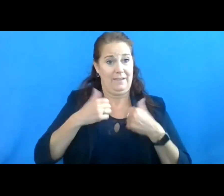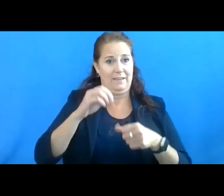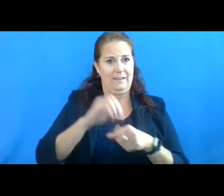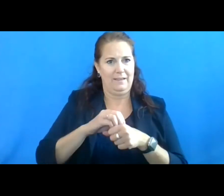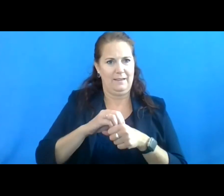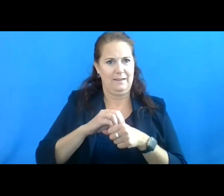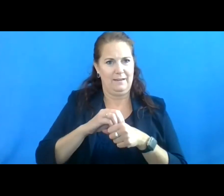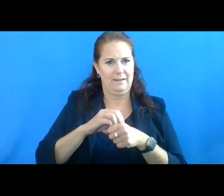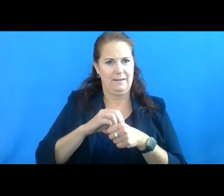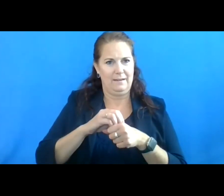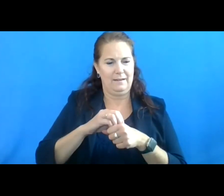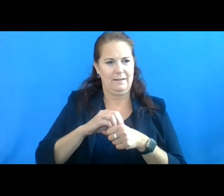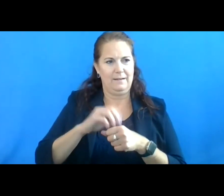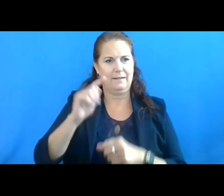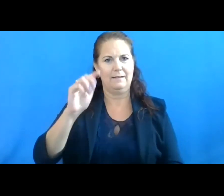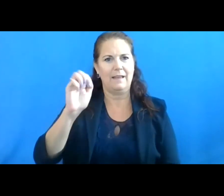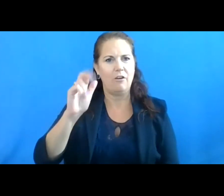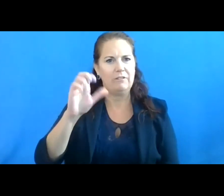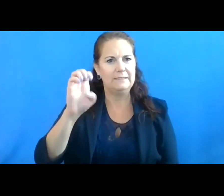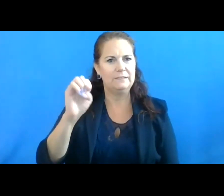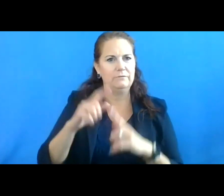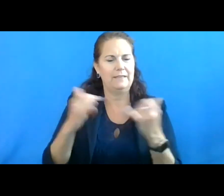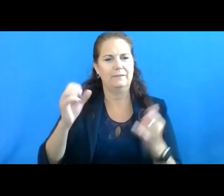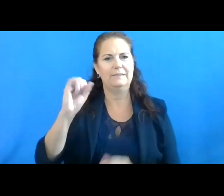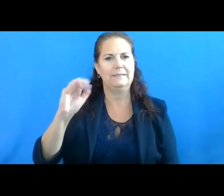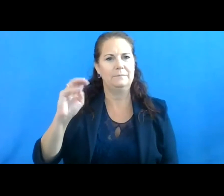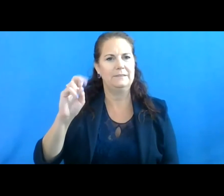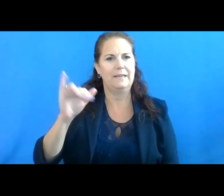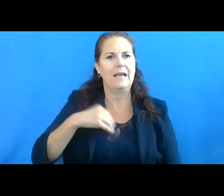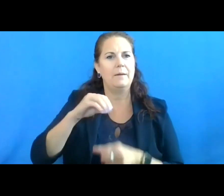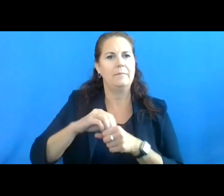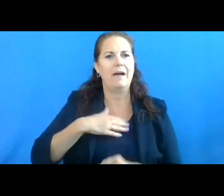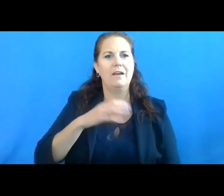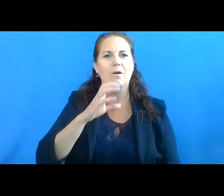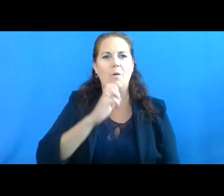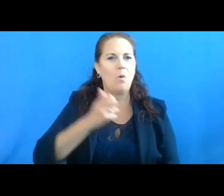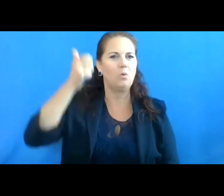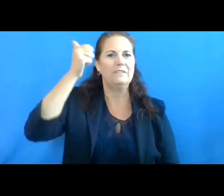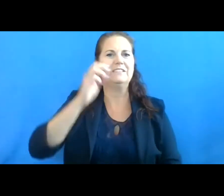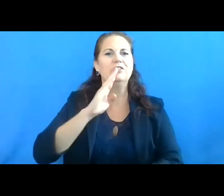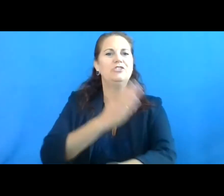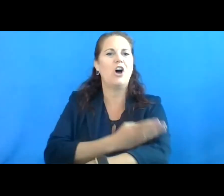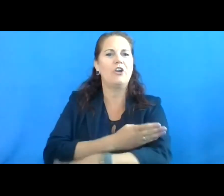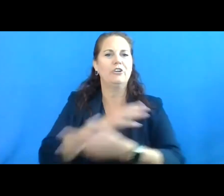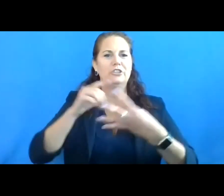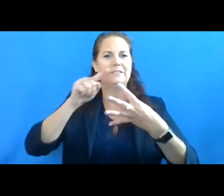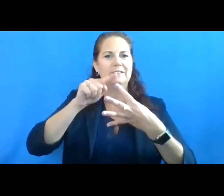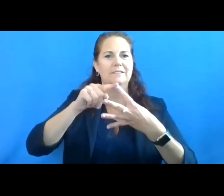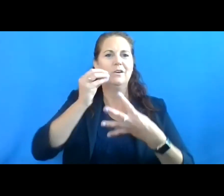I’m in Tsimshian Territory, and I’m living in my oldest daughter’s home. How’s that for a switch.